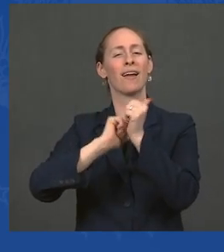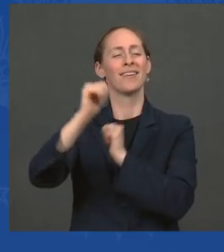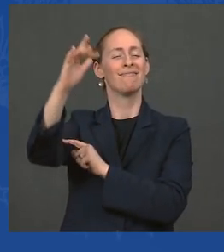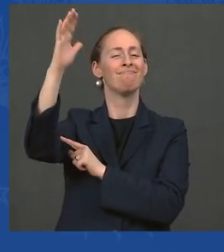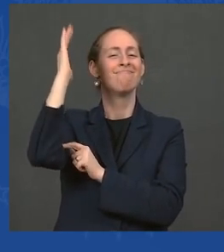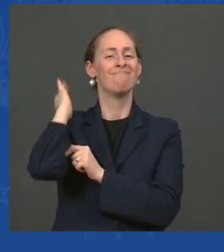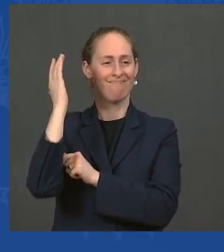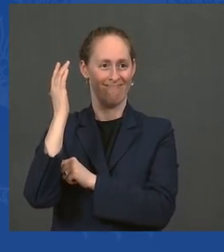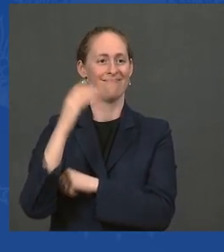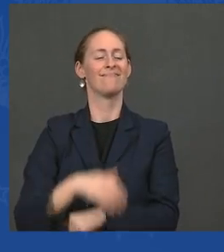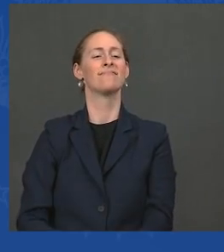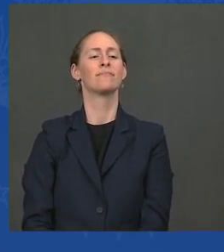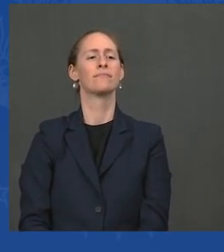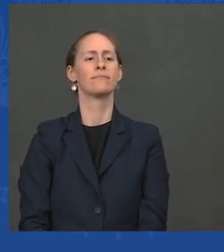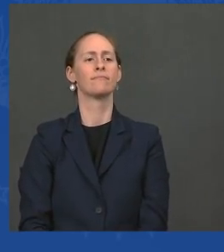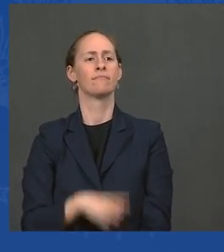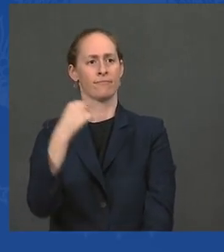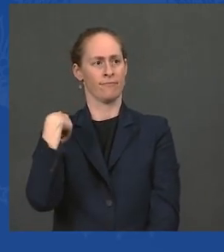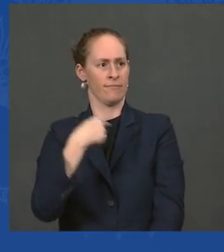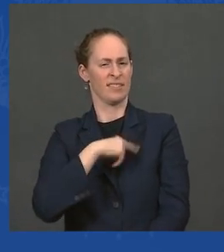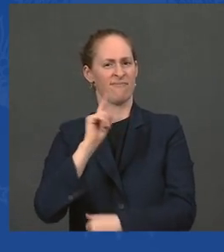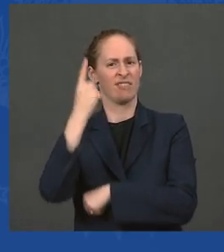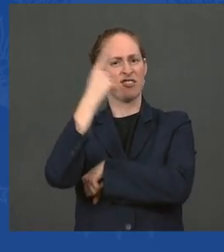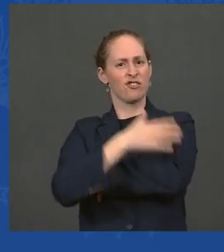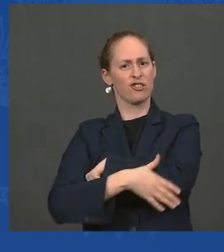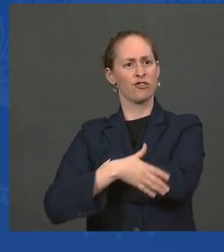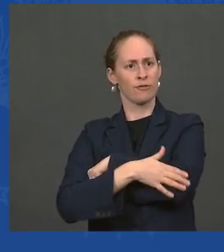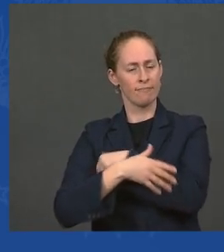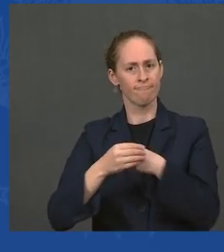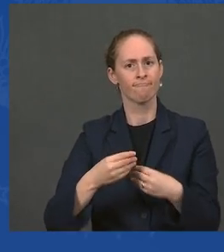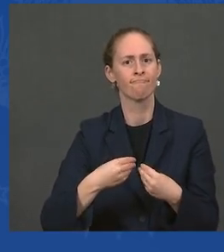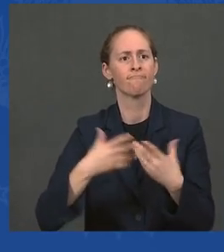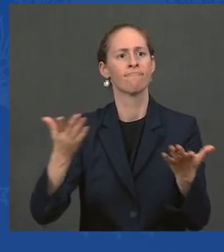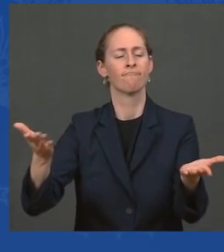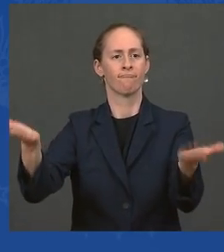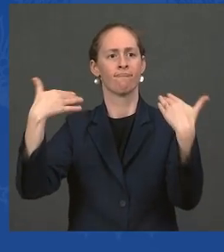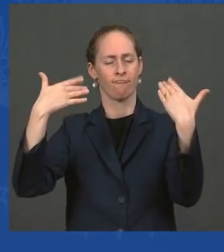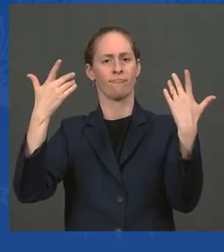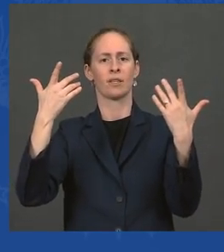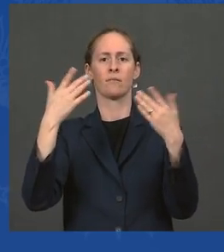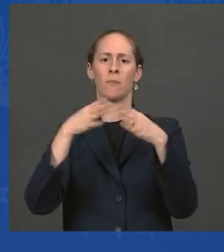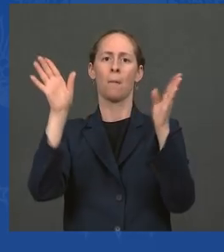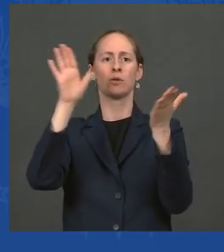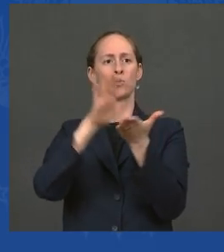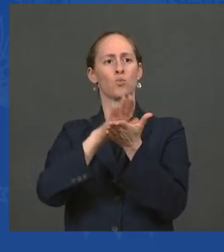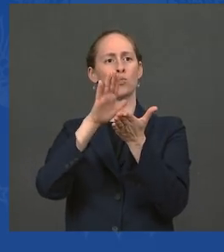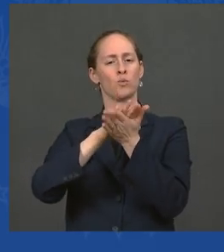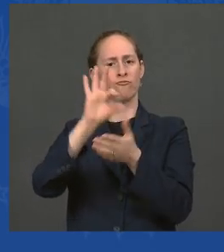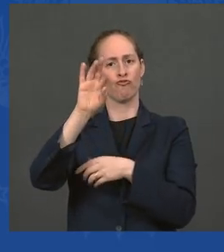beginning back in the late 1800s, early 1900s. We invested in our children. Does anybody think today,